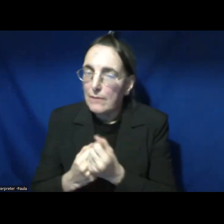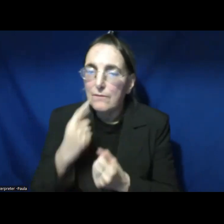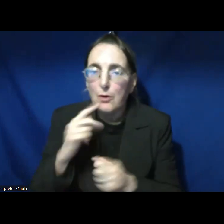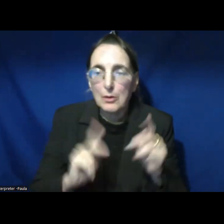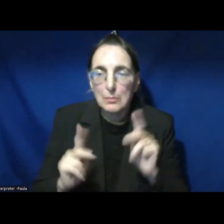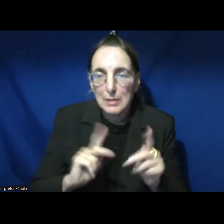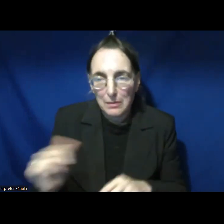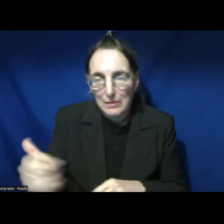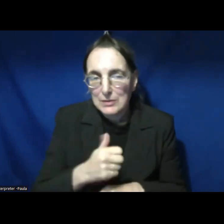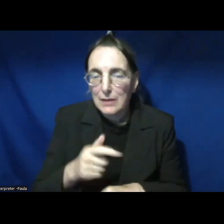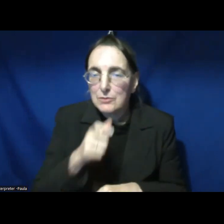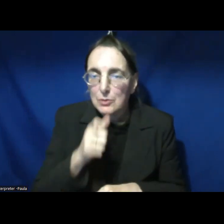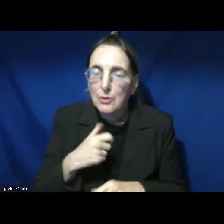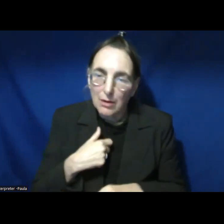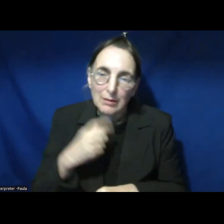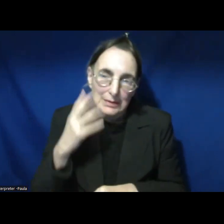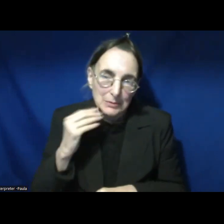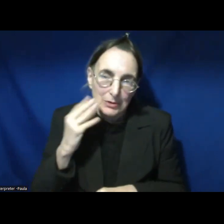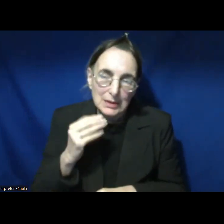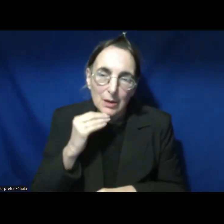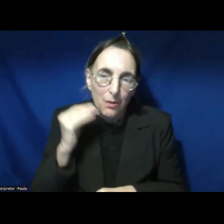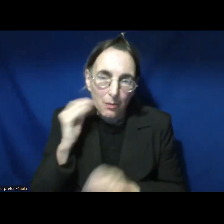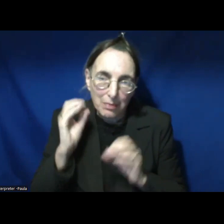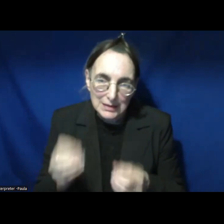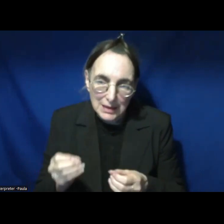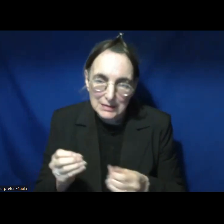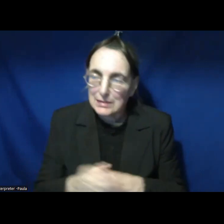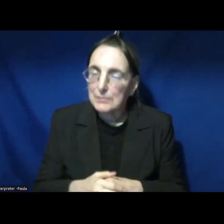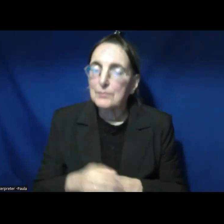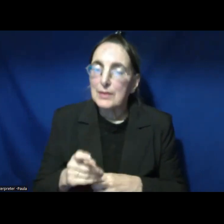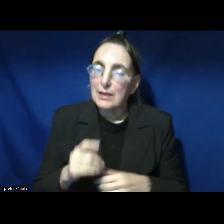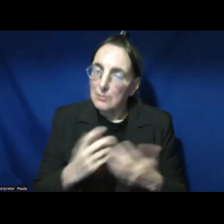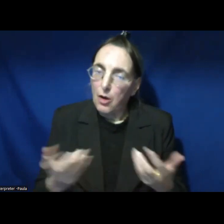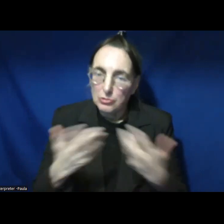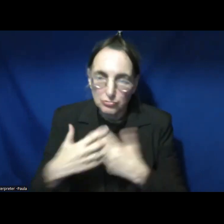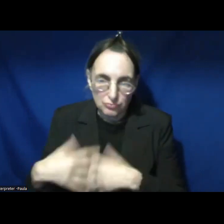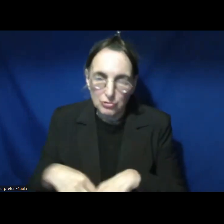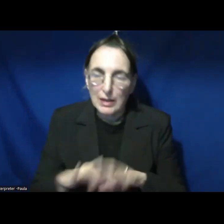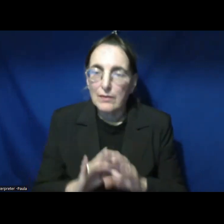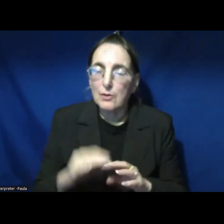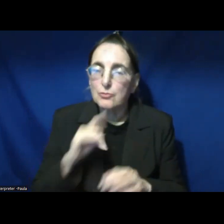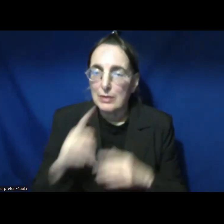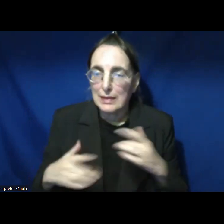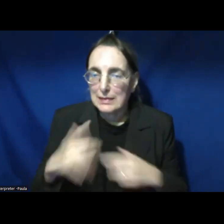And these steps will be easier if they are taken together. So, I'm really excited about this opportunity and the chances that